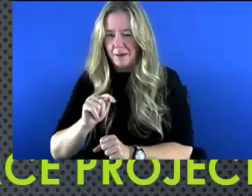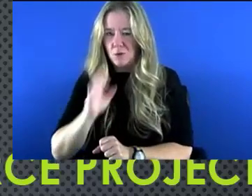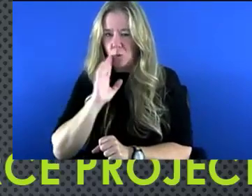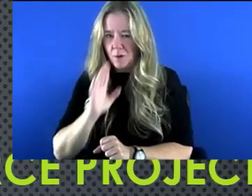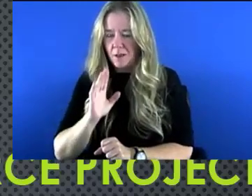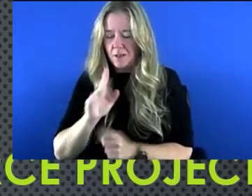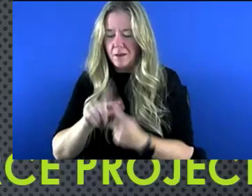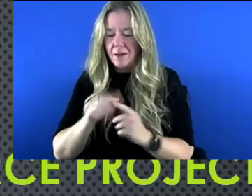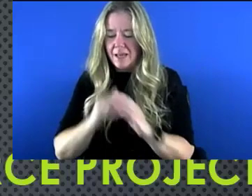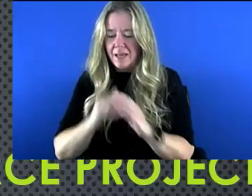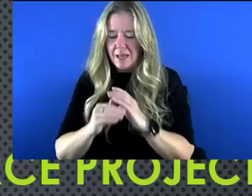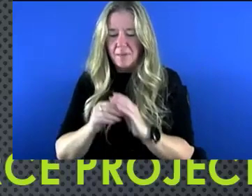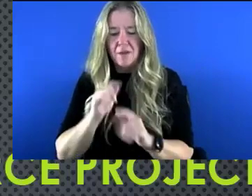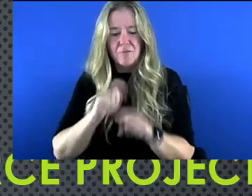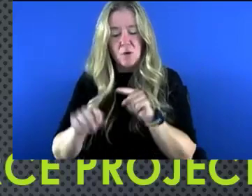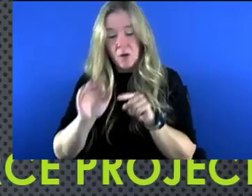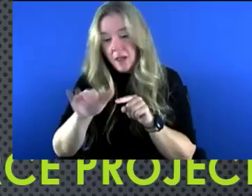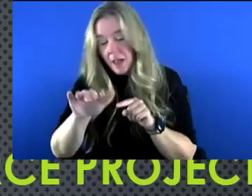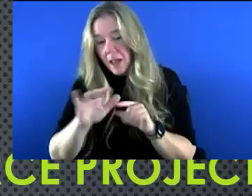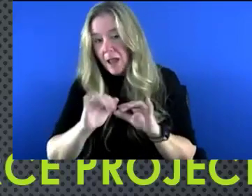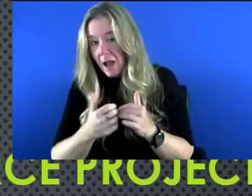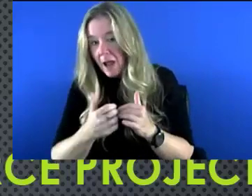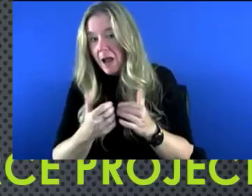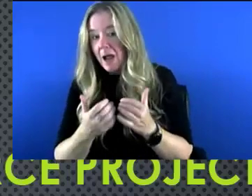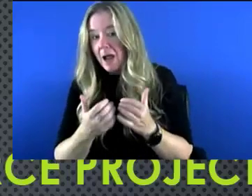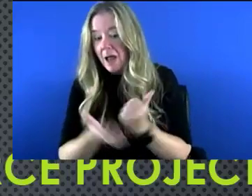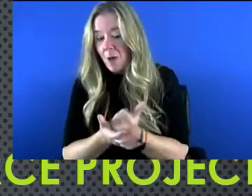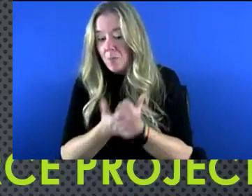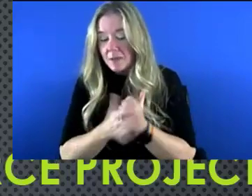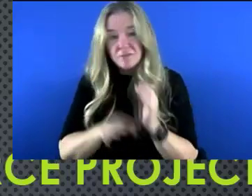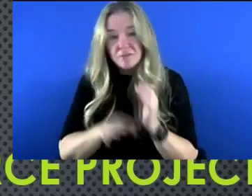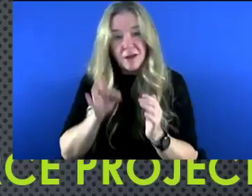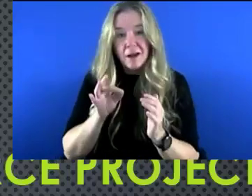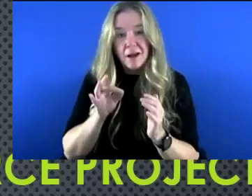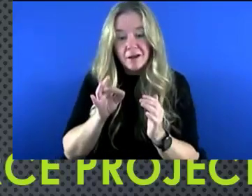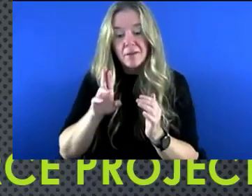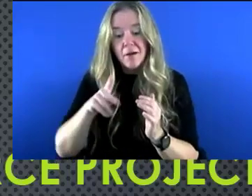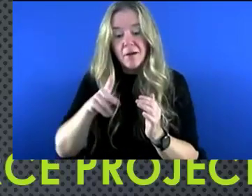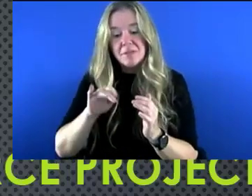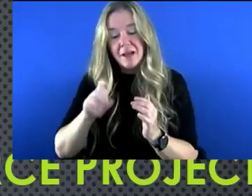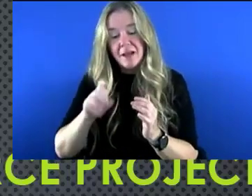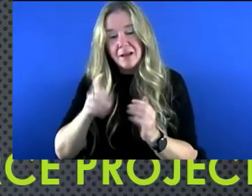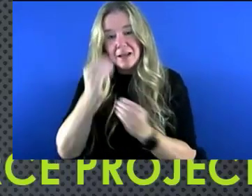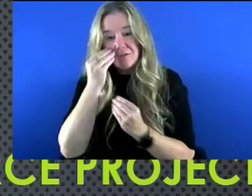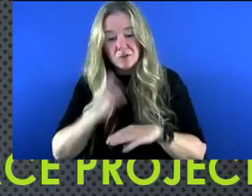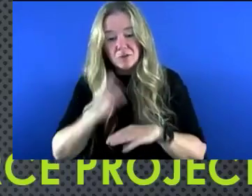or phone calls to say, hey, help us find the updated information on this child